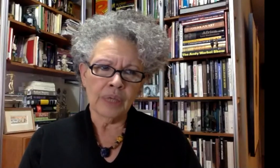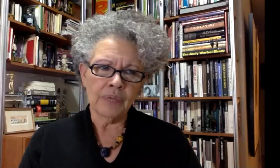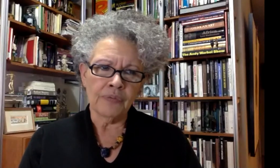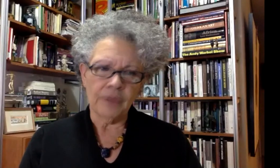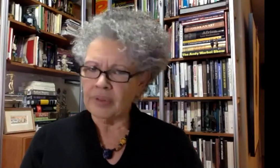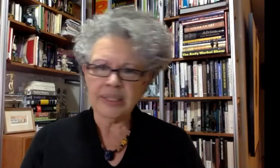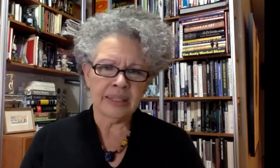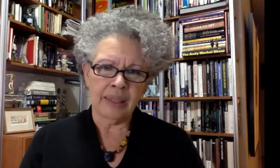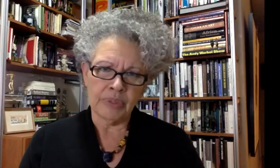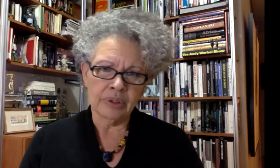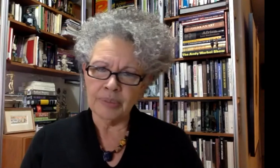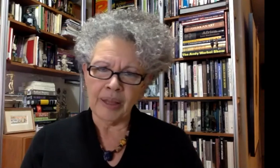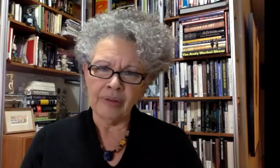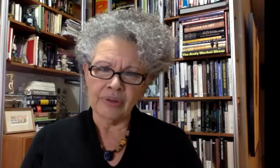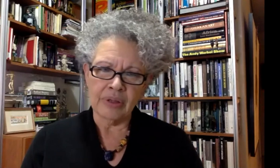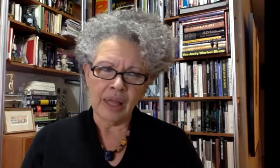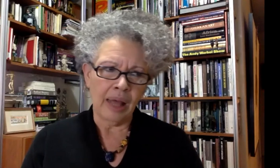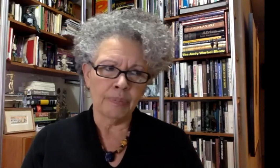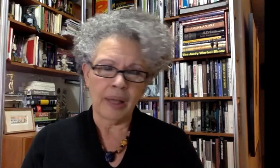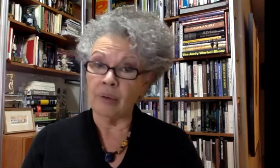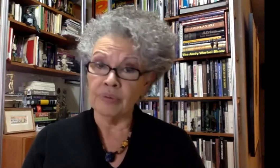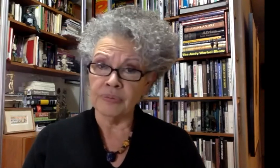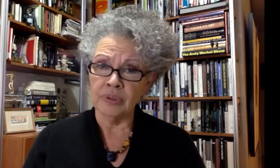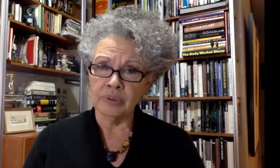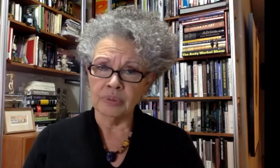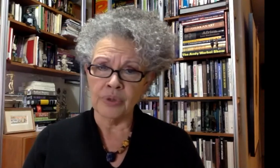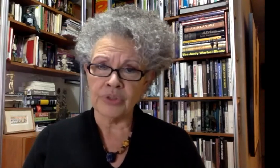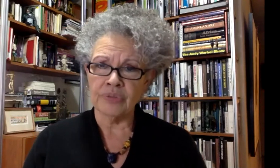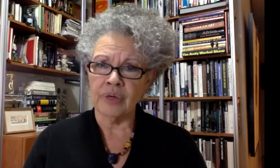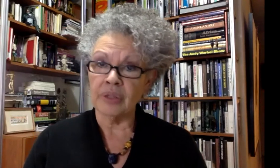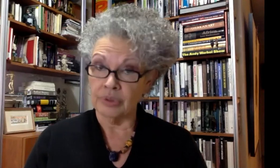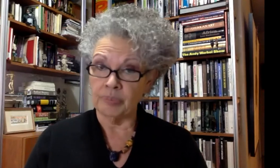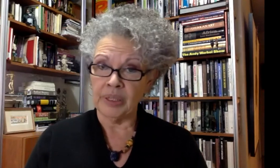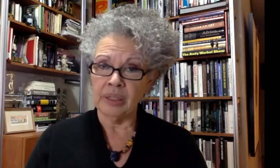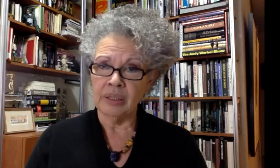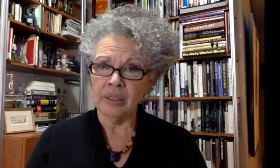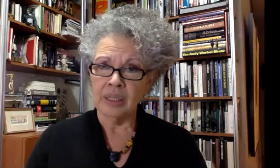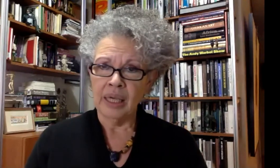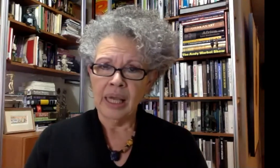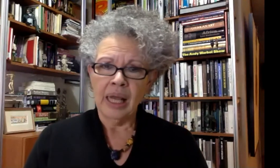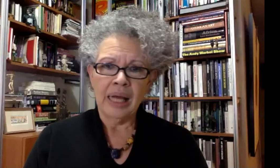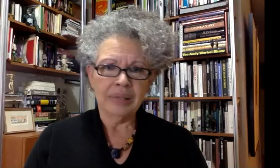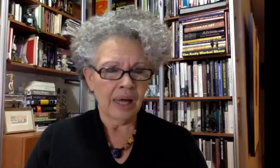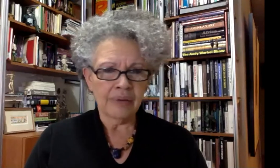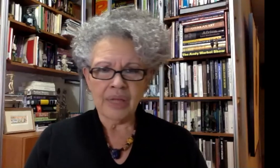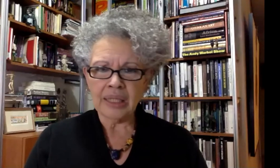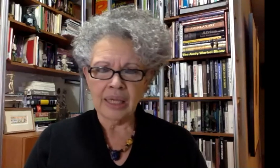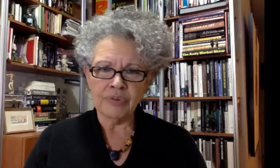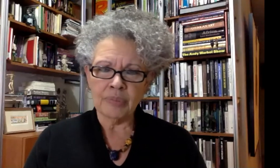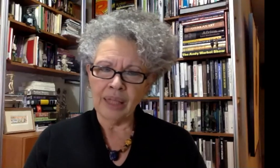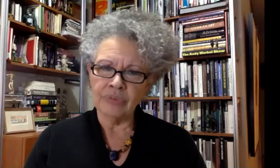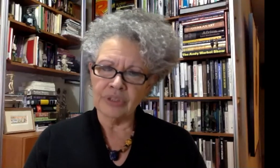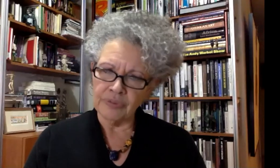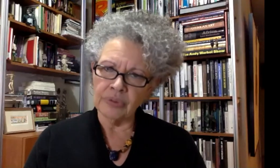here, Saar stenciled the Langston Hughes excerpt seen here, onto a vintage watch board, where